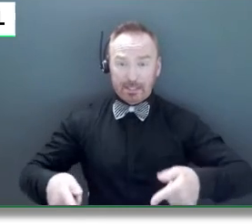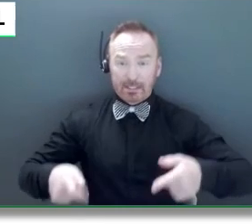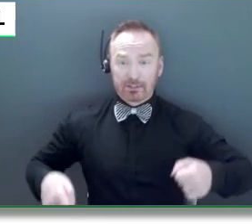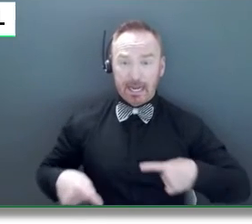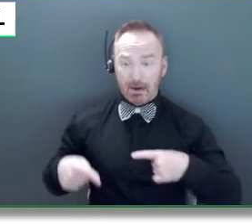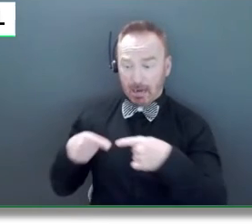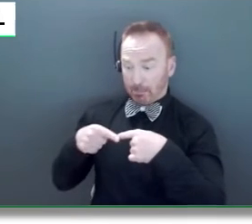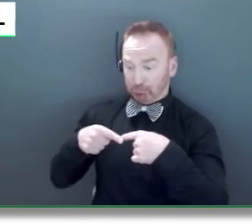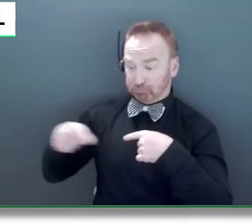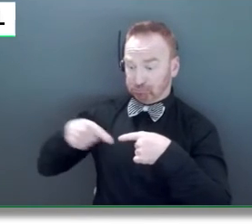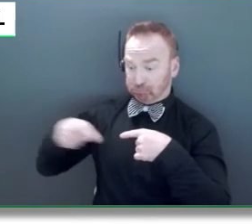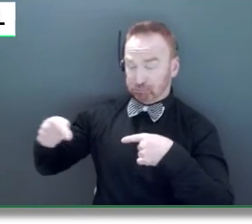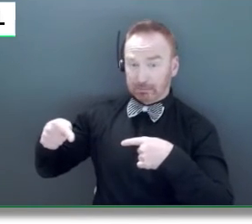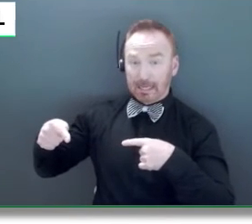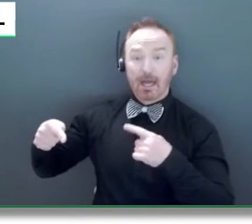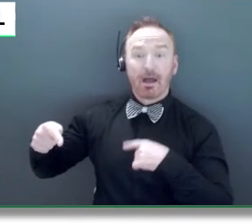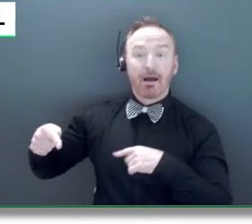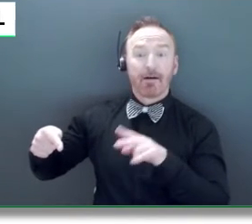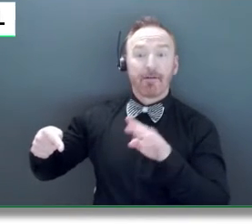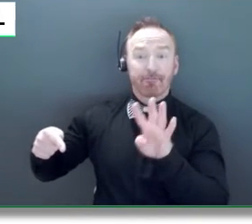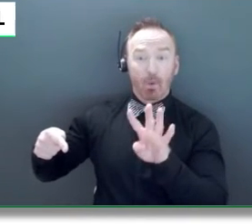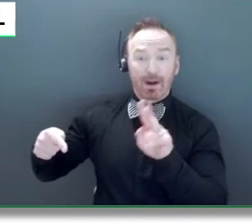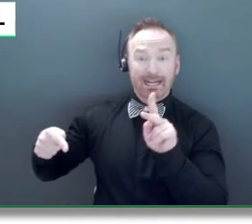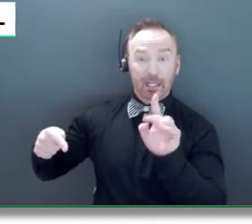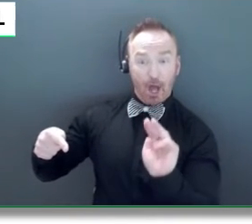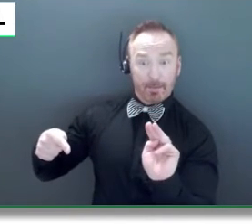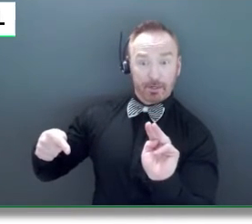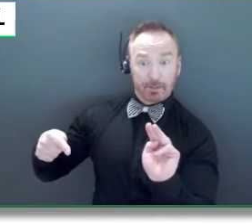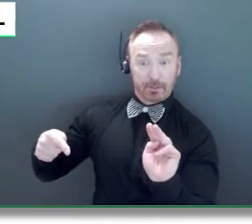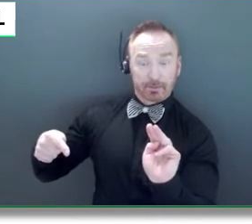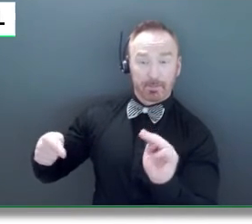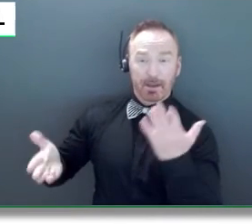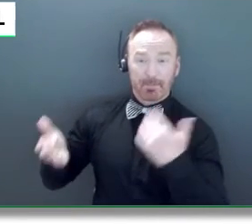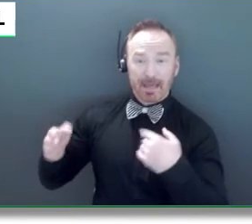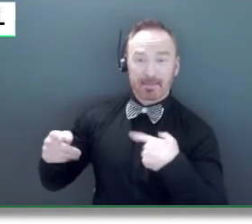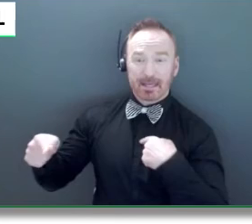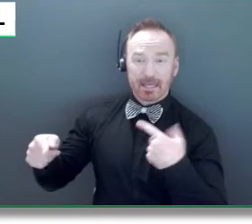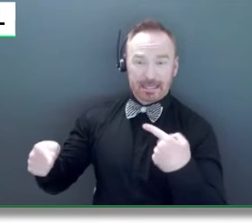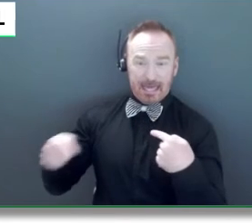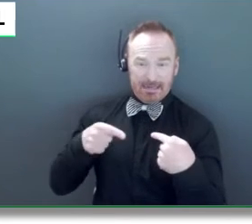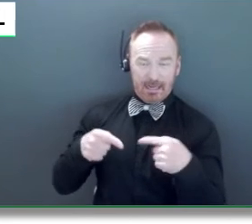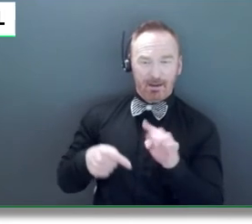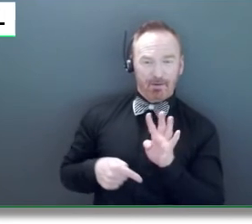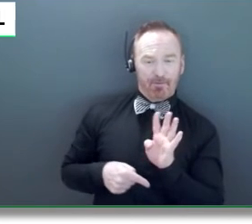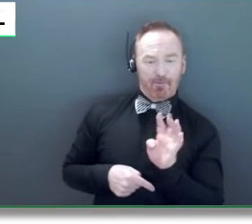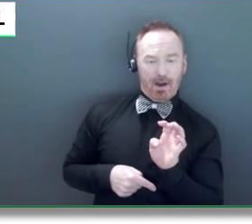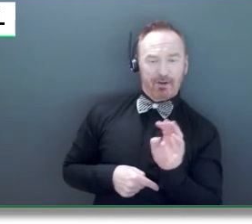going 400 meters and having that similar experience in their own way,